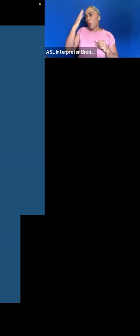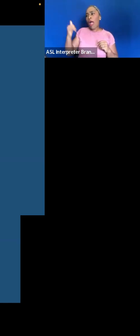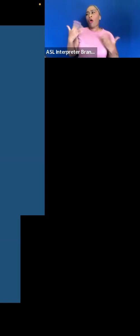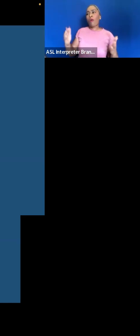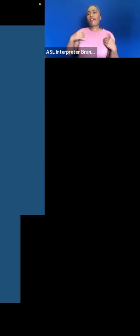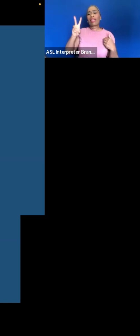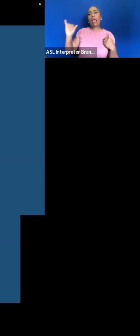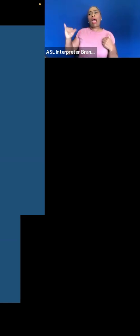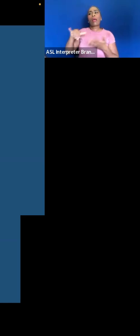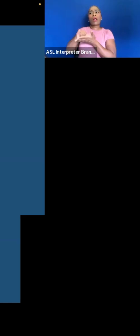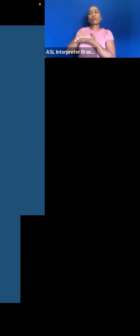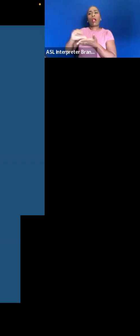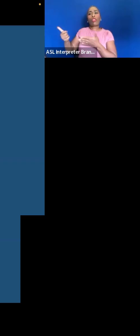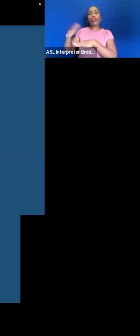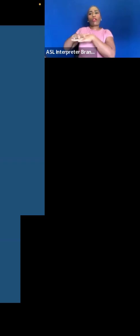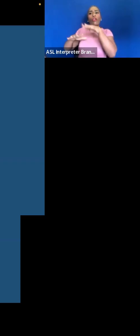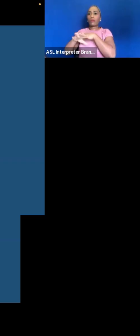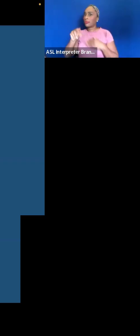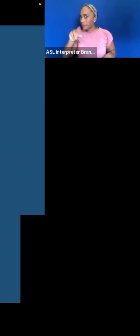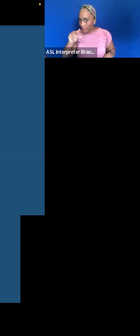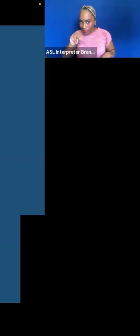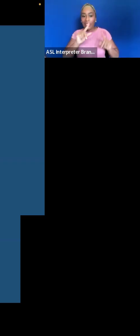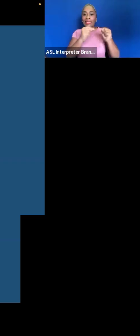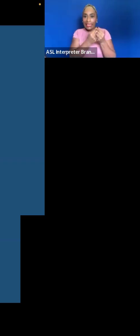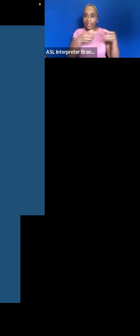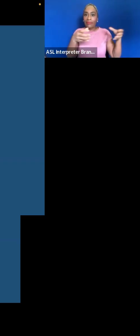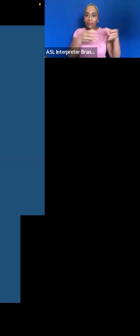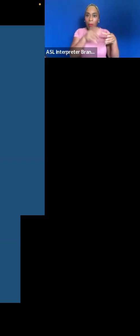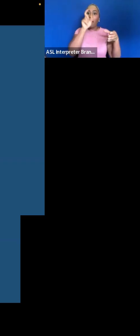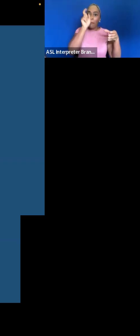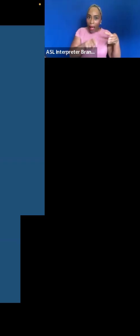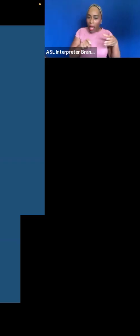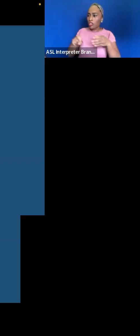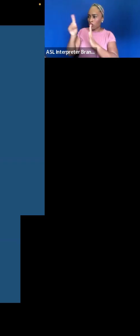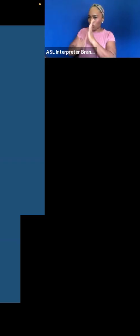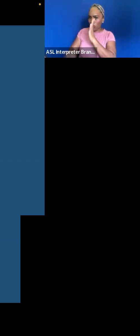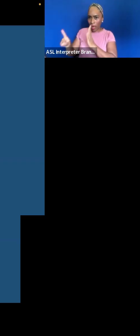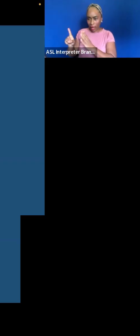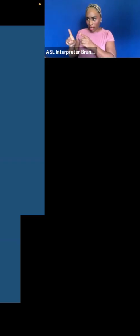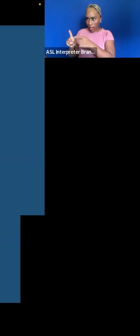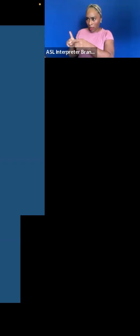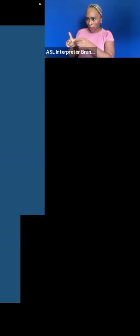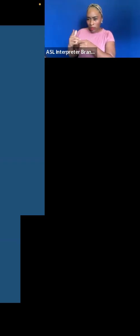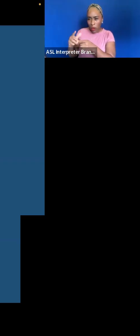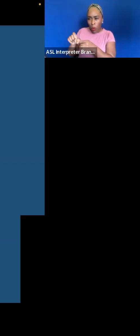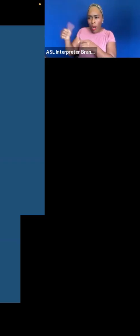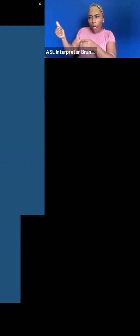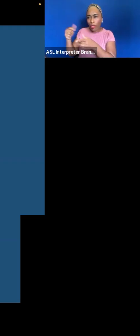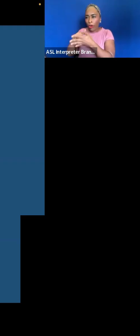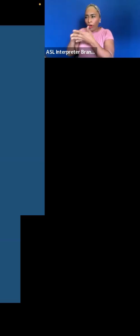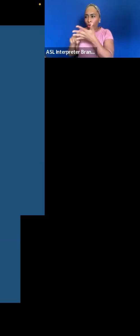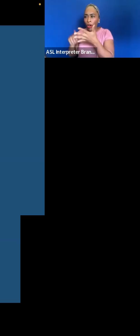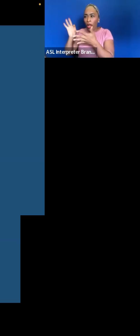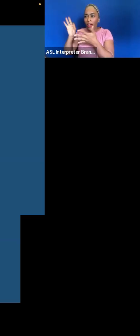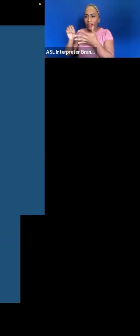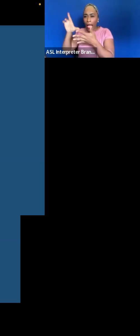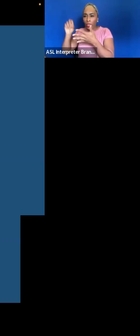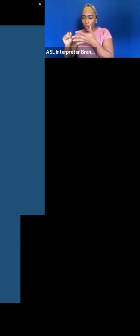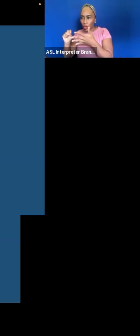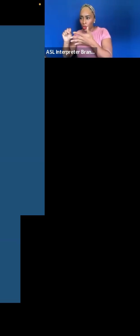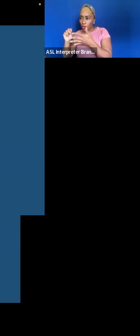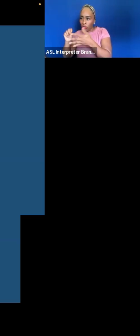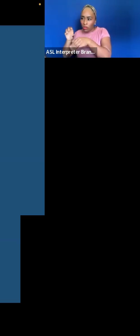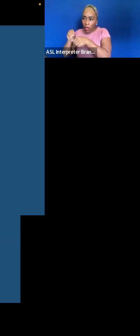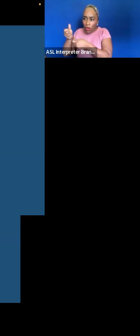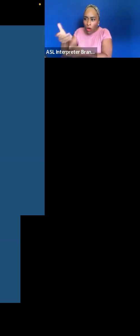And the IEP team really has to look at how much are those exclusionary factors impacting the educational, you know, the student's educational performance.